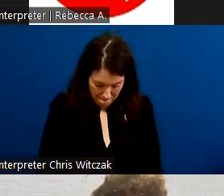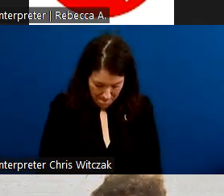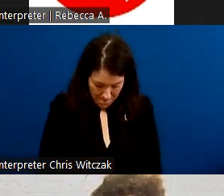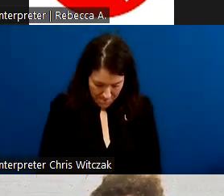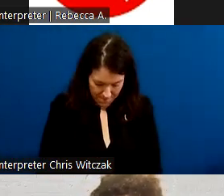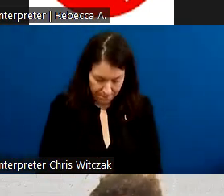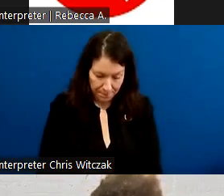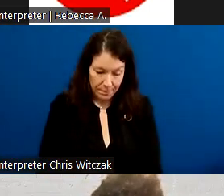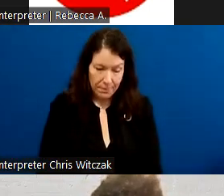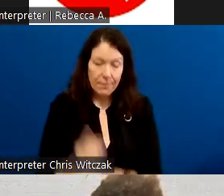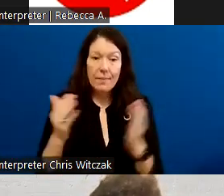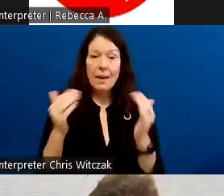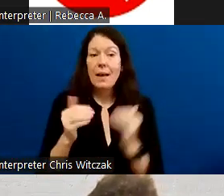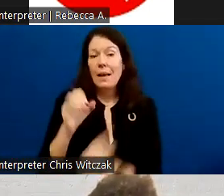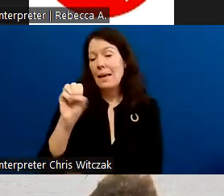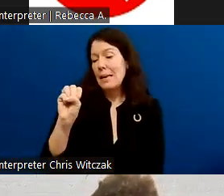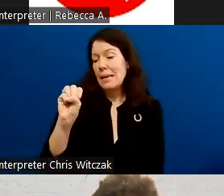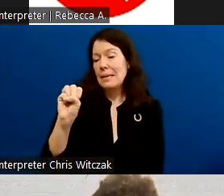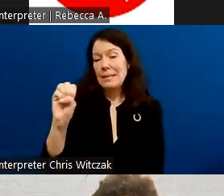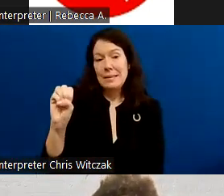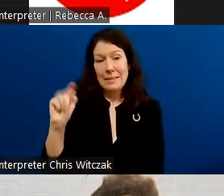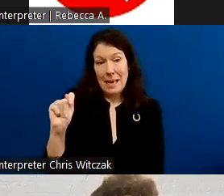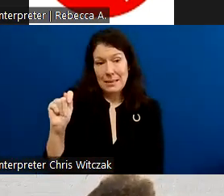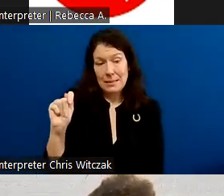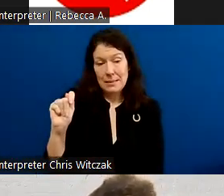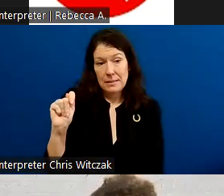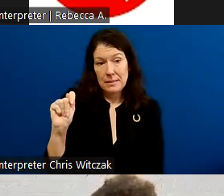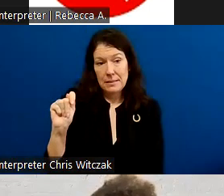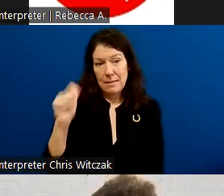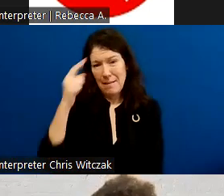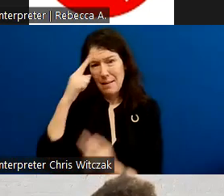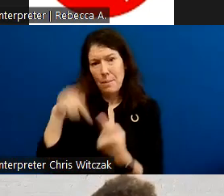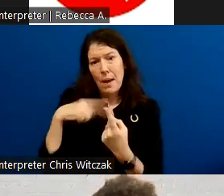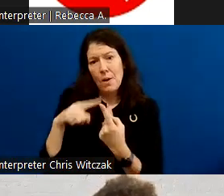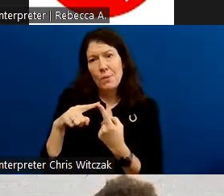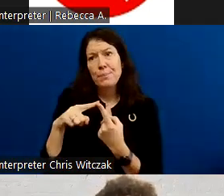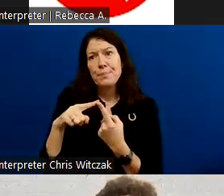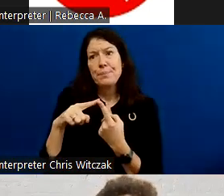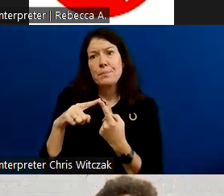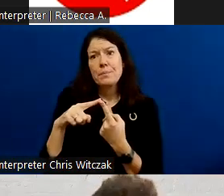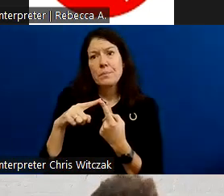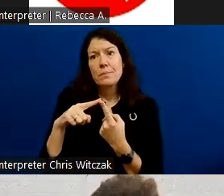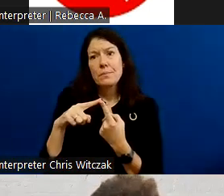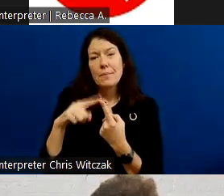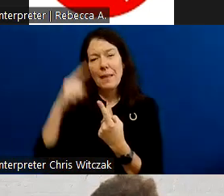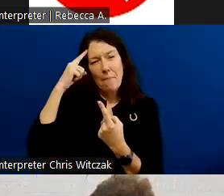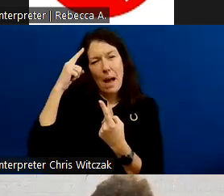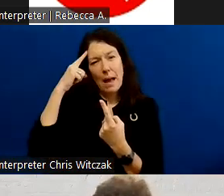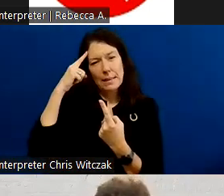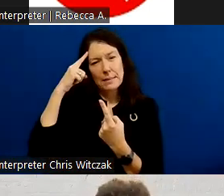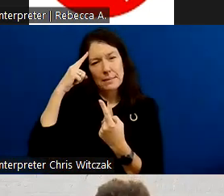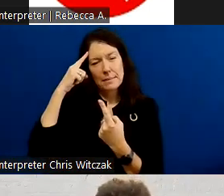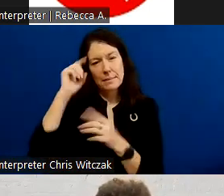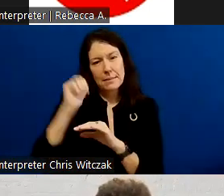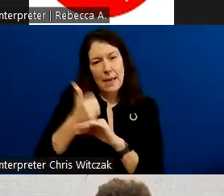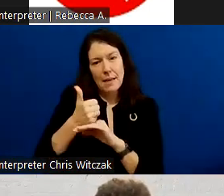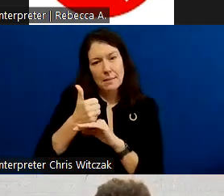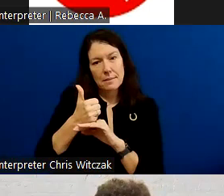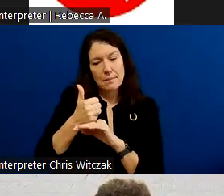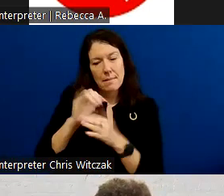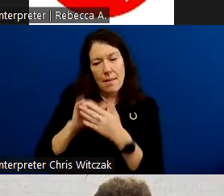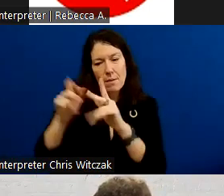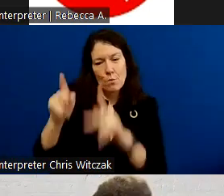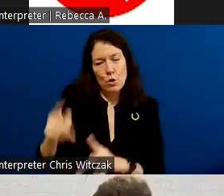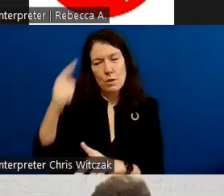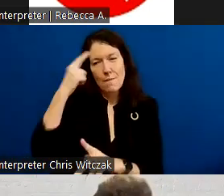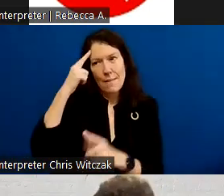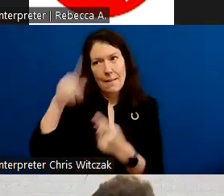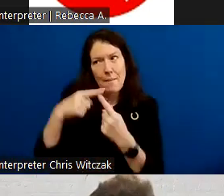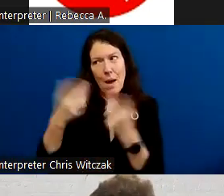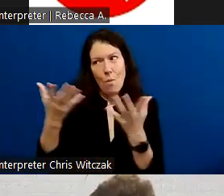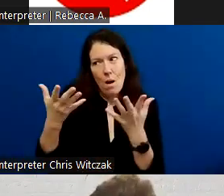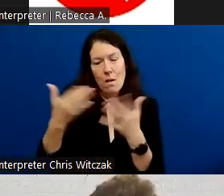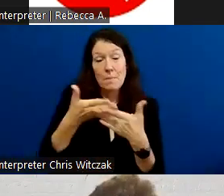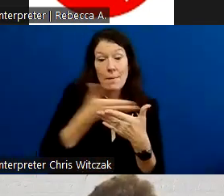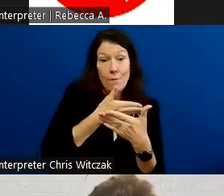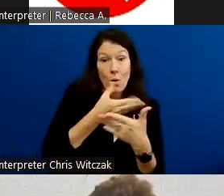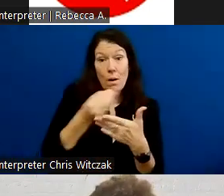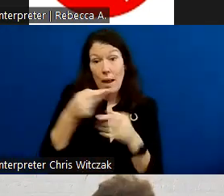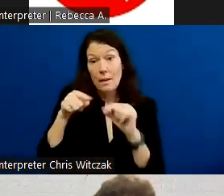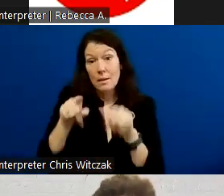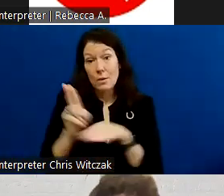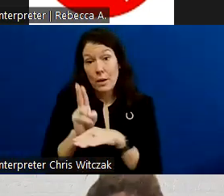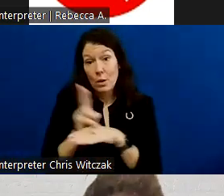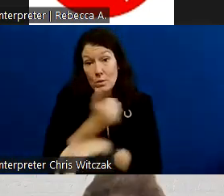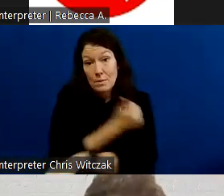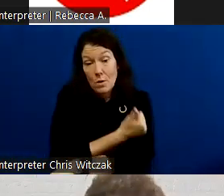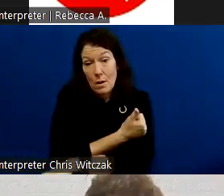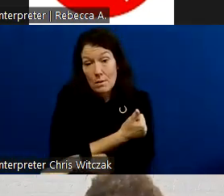with set we are thinking of the mindset of the person before and during use, their physical